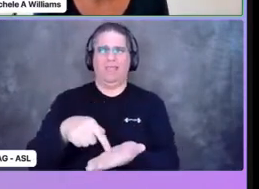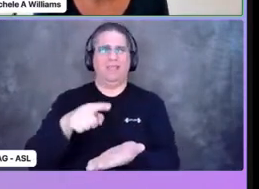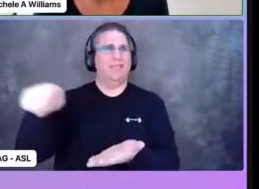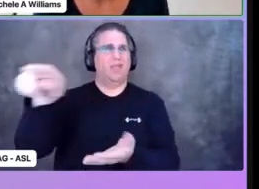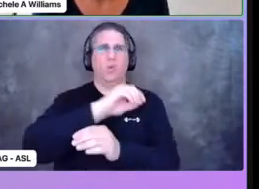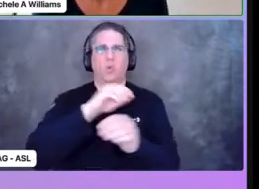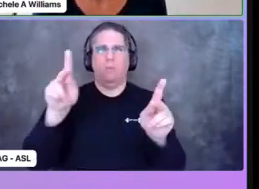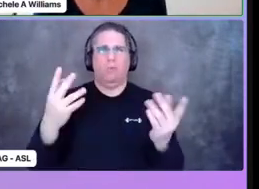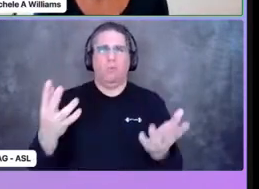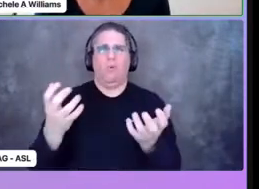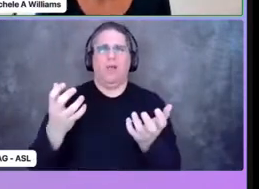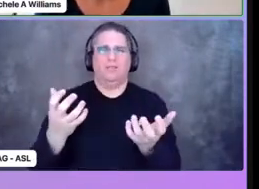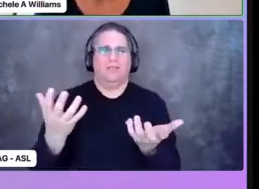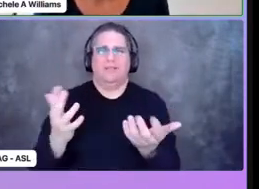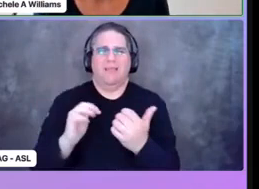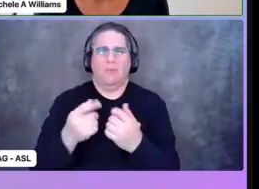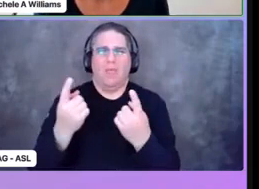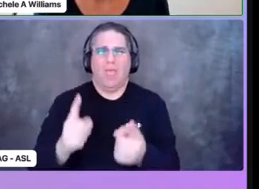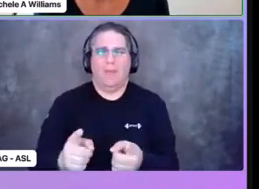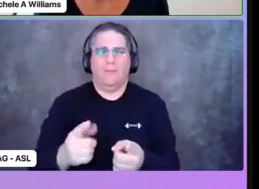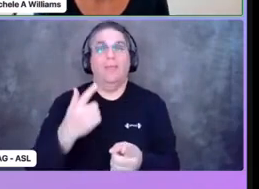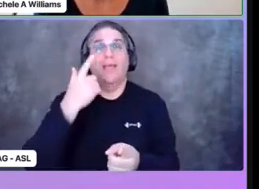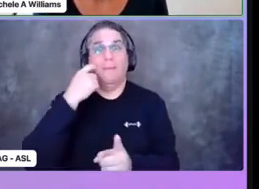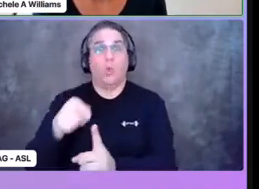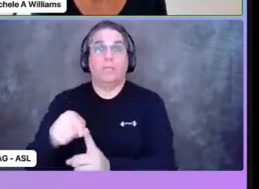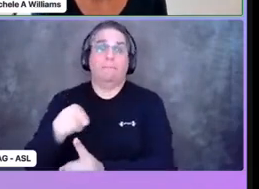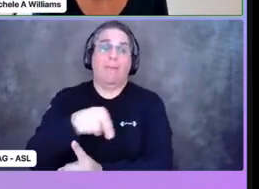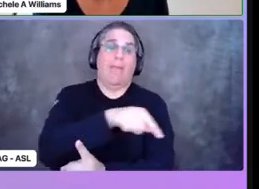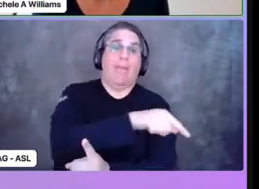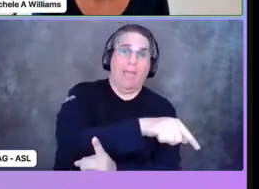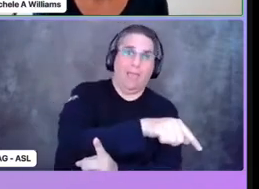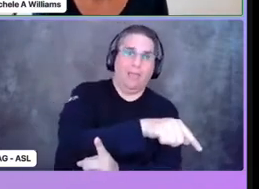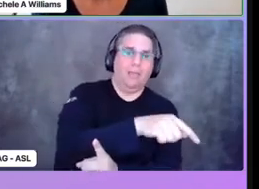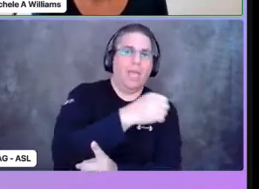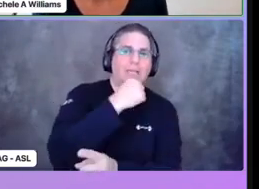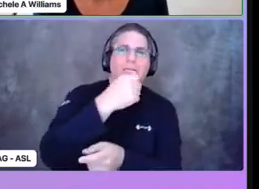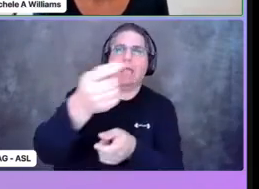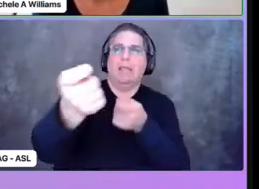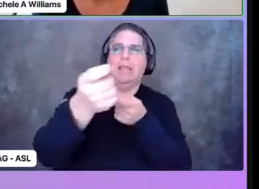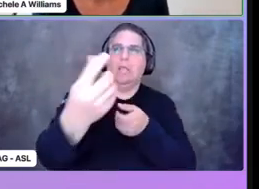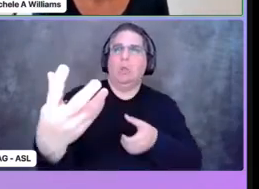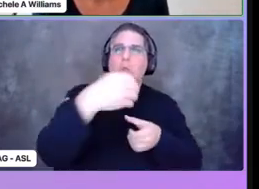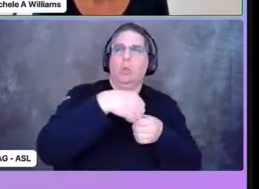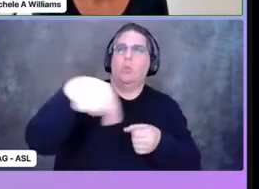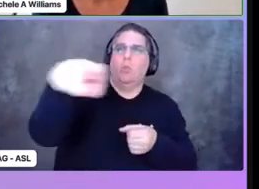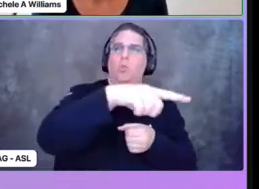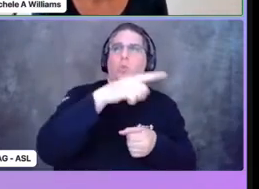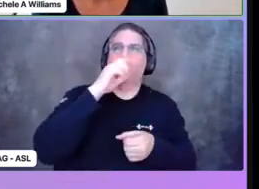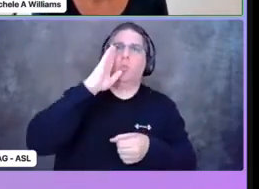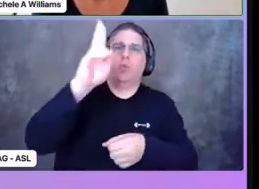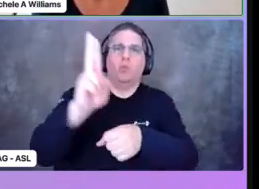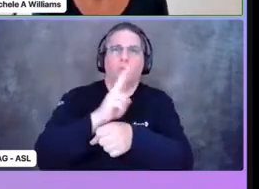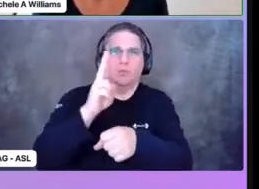we wonder how did they get all the way to the final product and not realize that this wasn't going to work well?